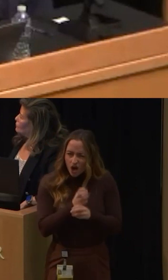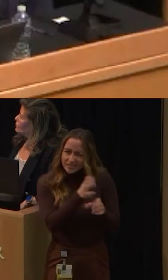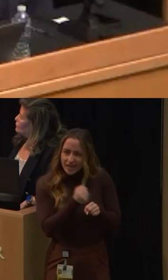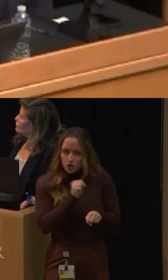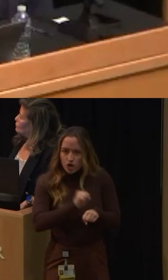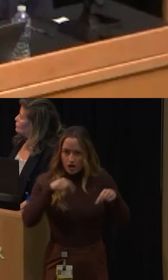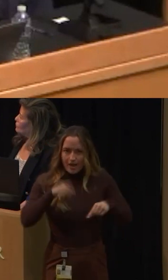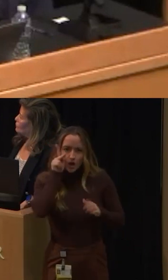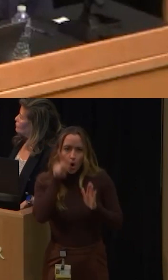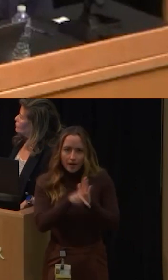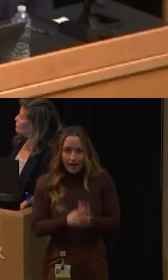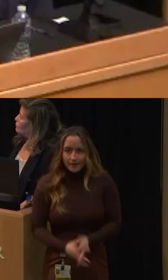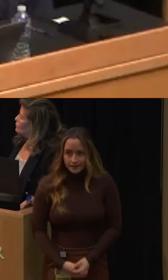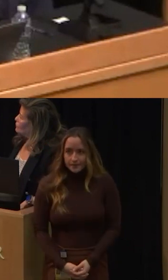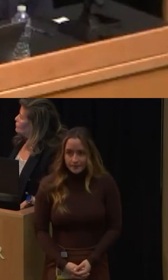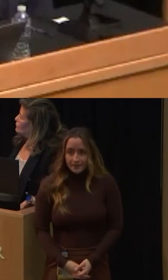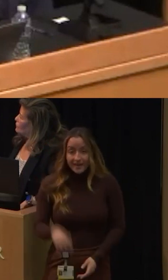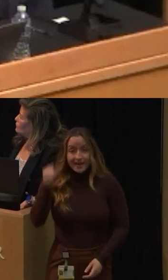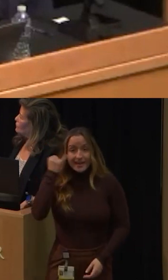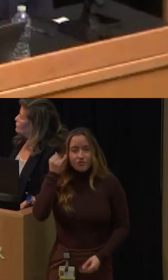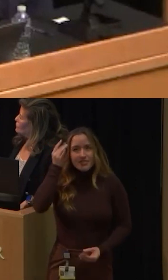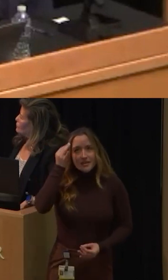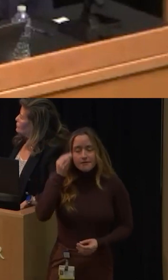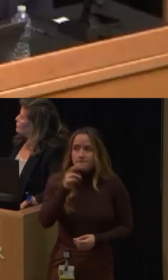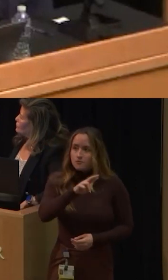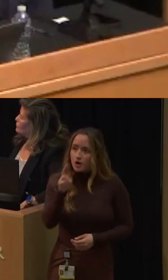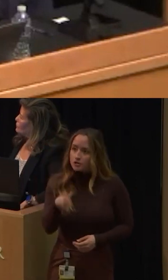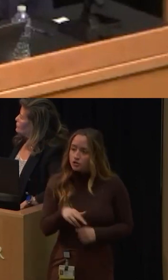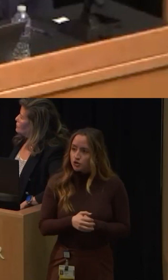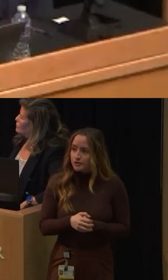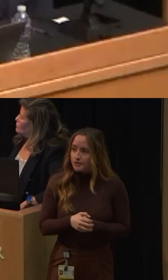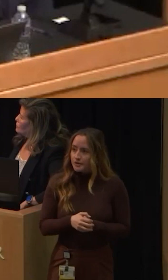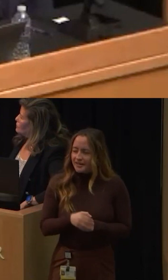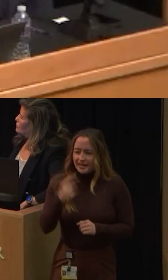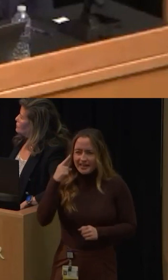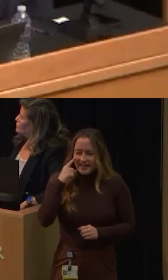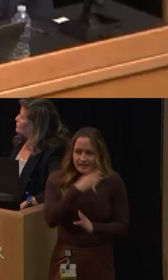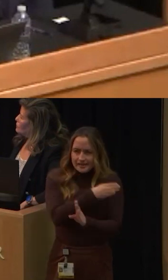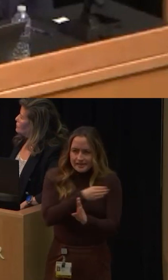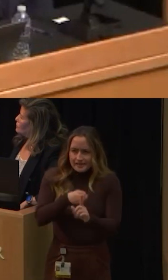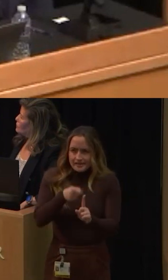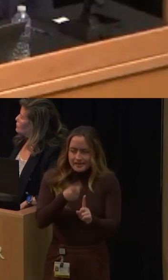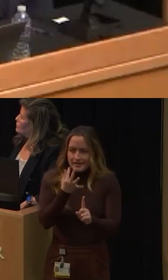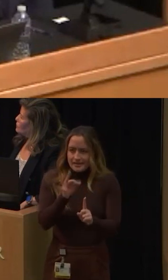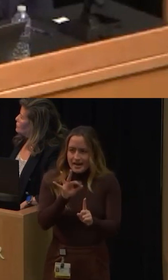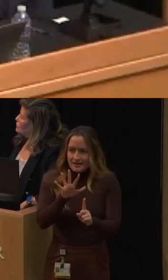and when we think about Rochester, you know, as recently as 1950, in the 1950 census,